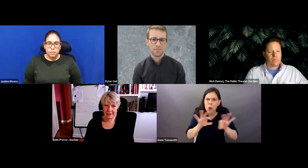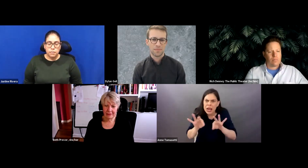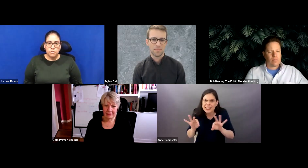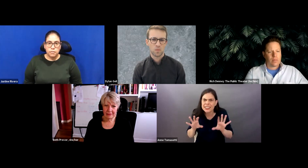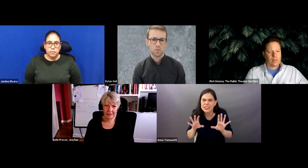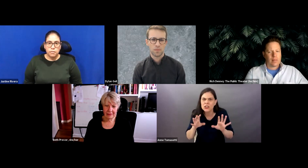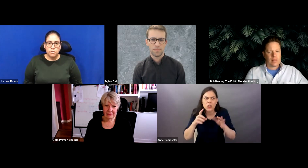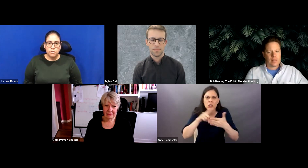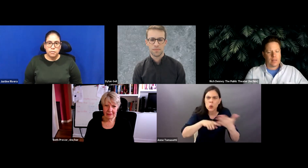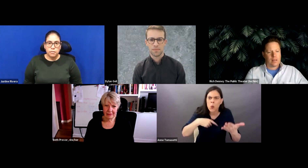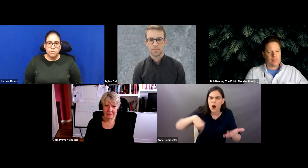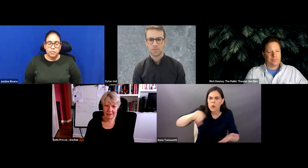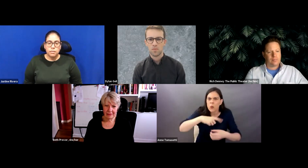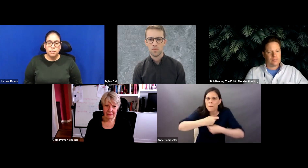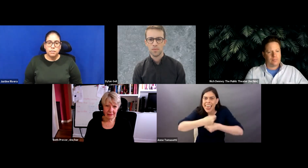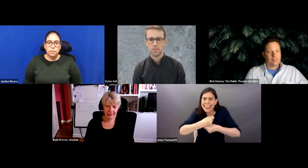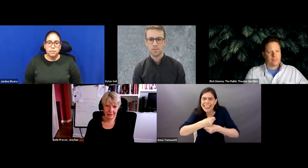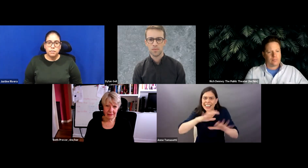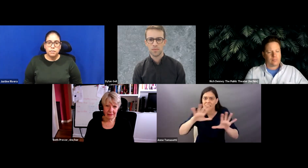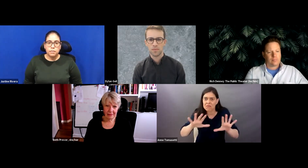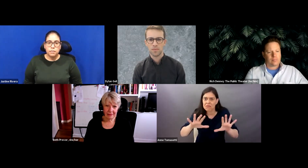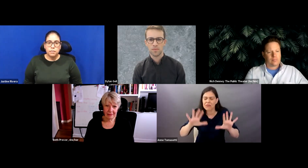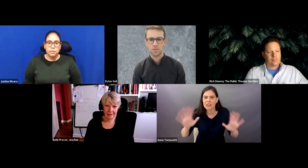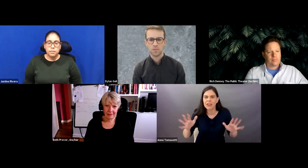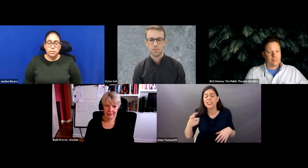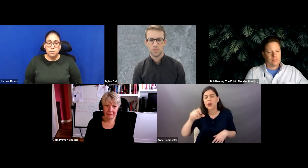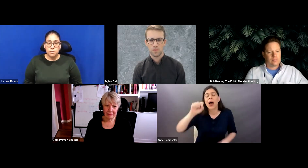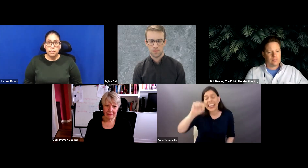was able to apply some creative choices to what we were able to